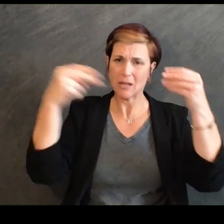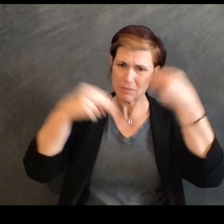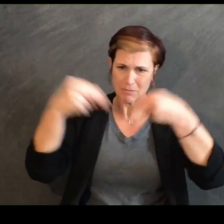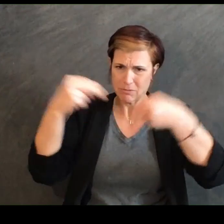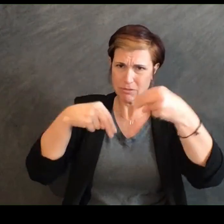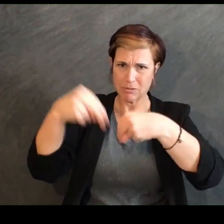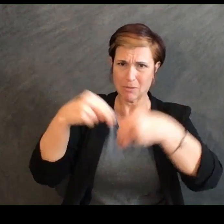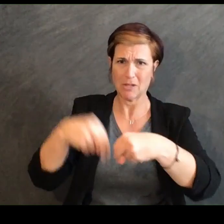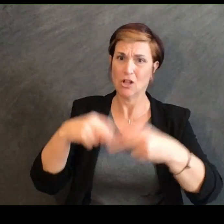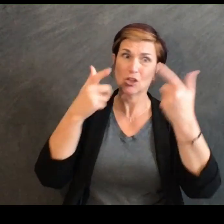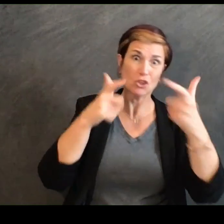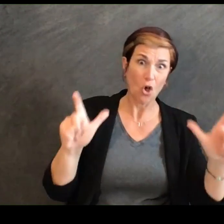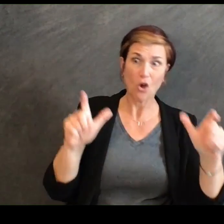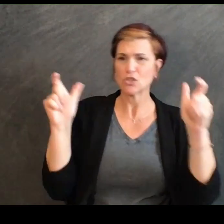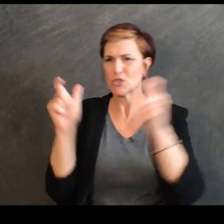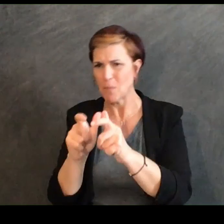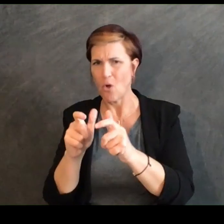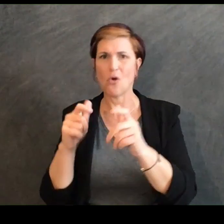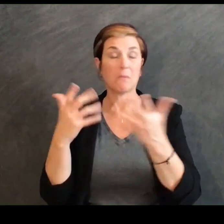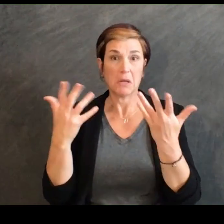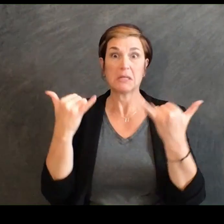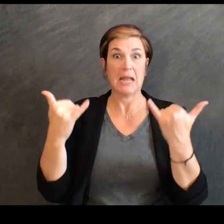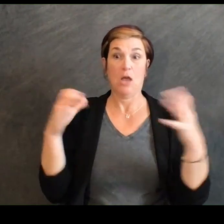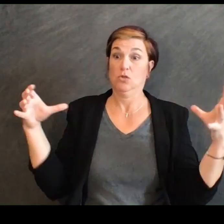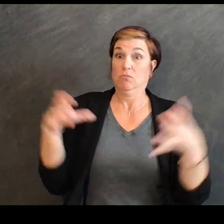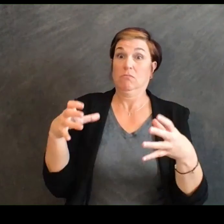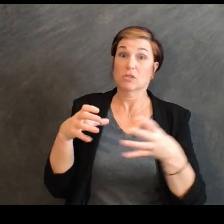together to meet the needs of the American public these commercial